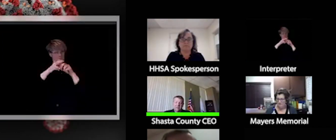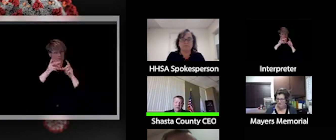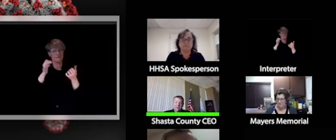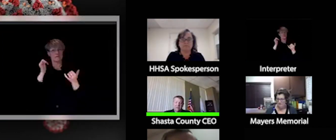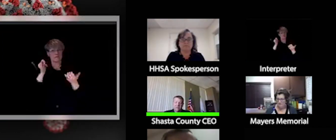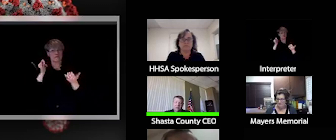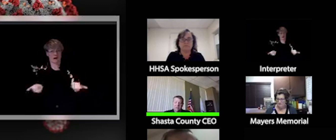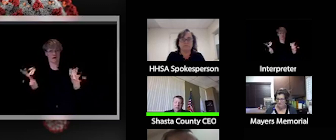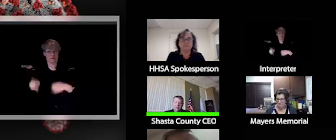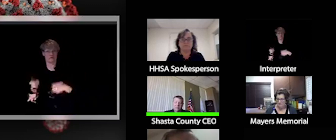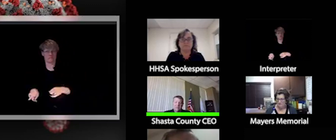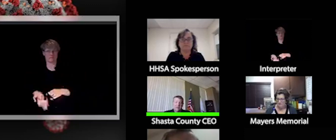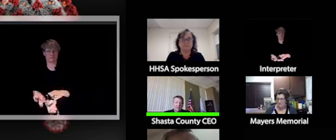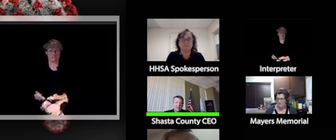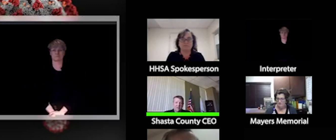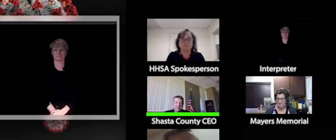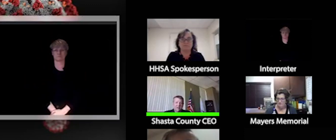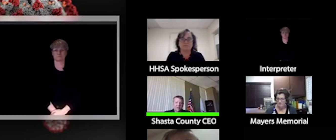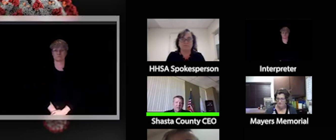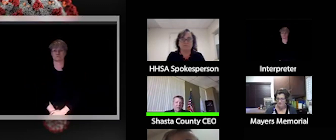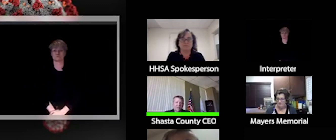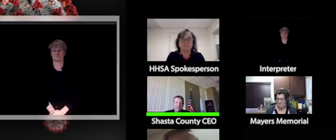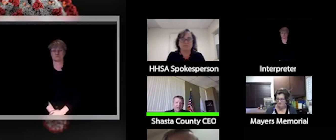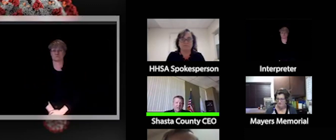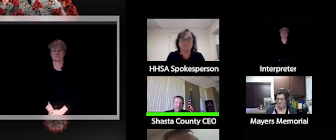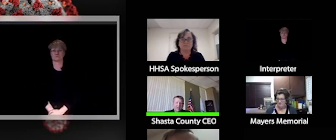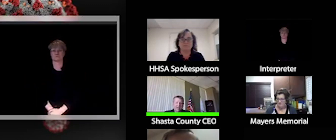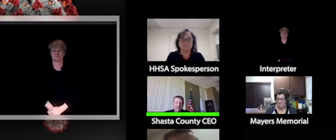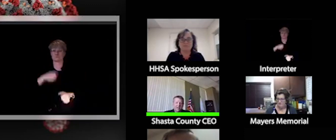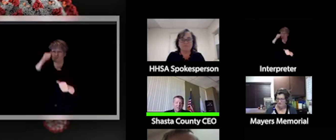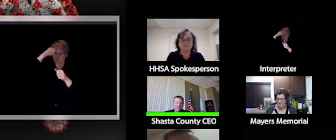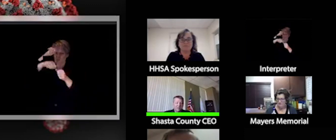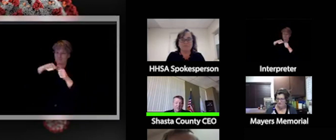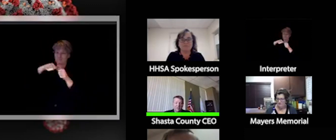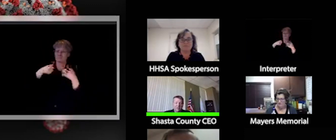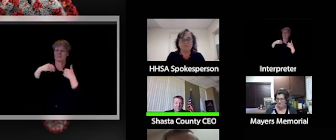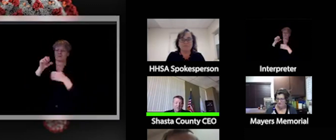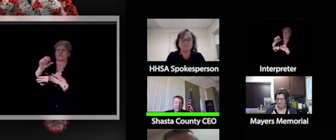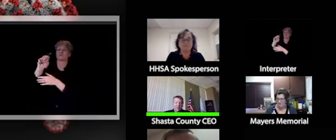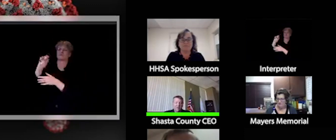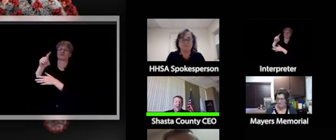You know, we’ve got the ShastaReady.org website and you can see on the dashboard that